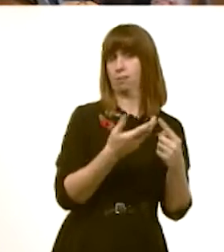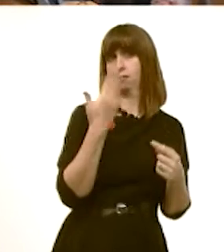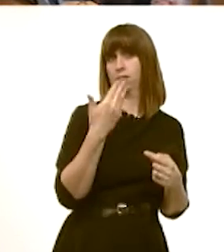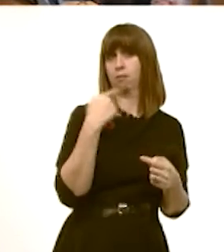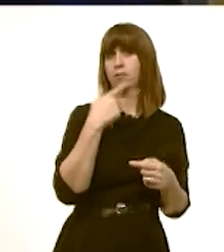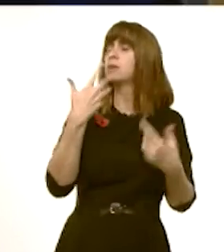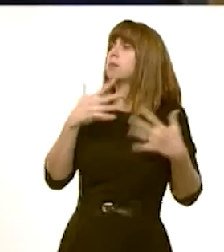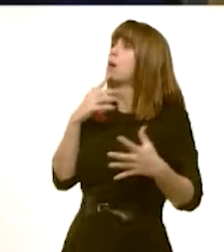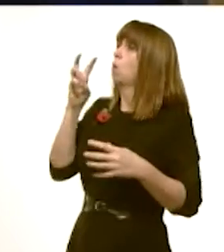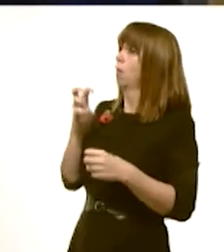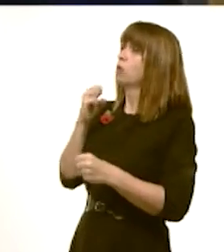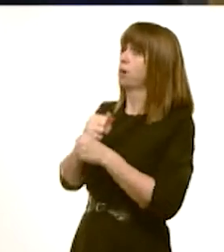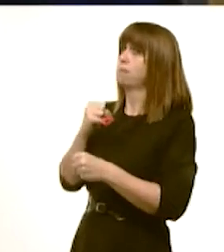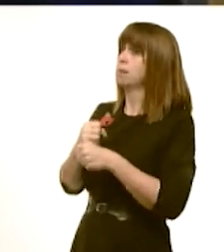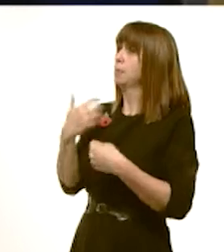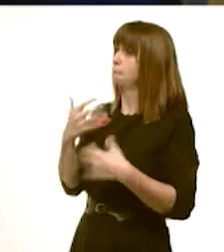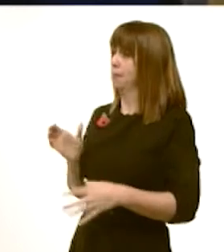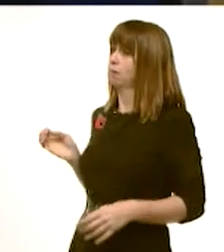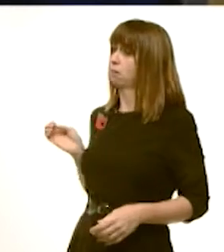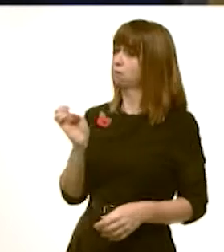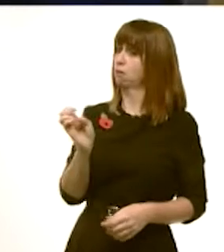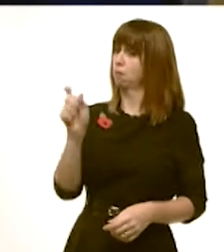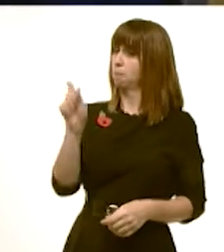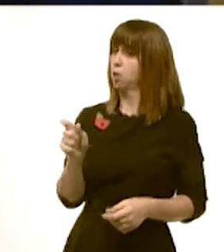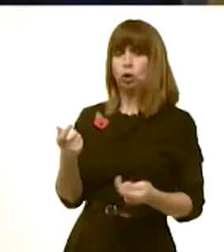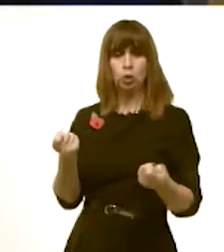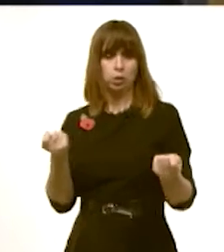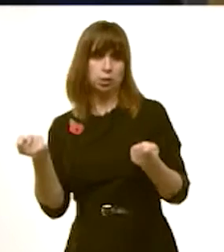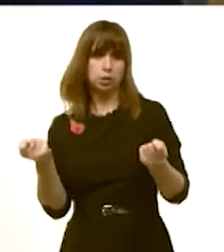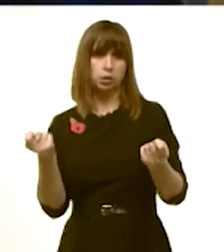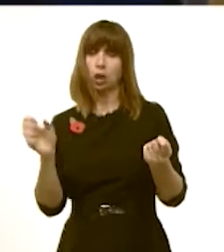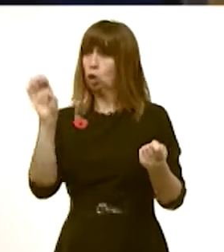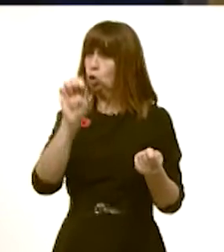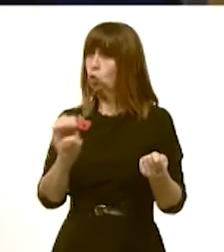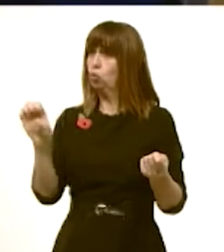official to act in an intermediary role between the company and the European Union, whose